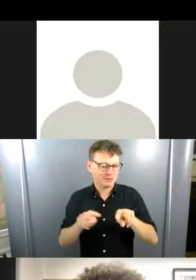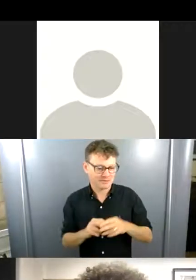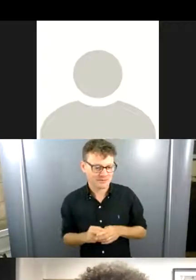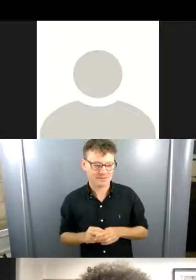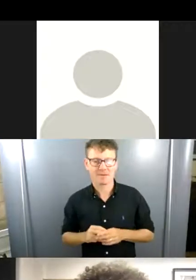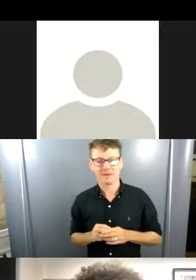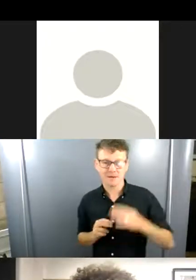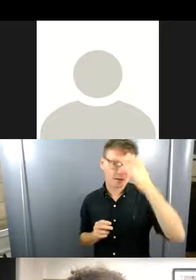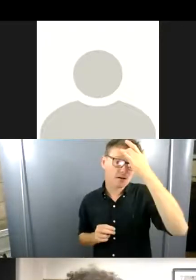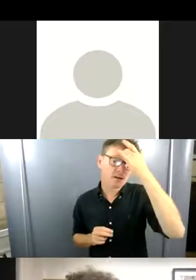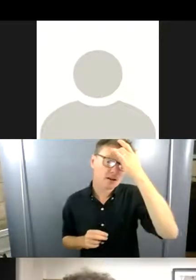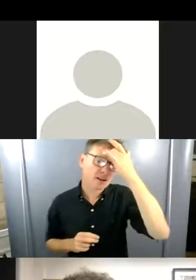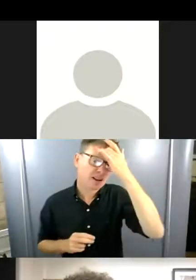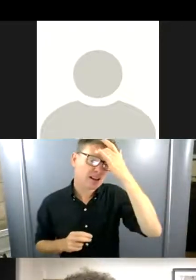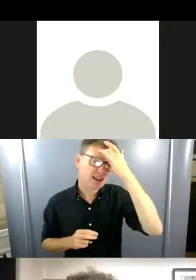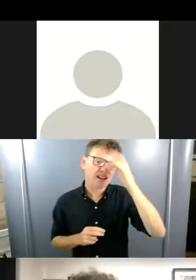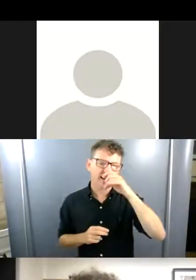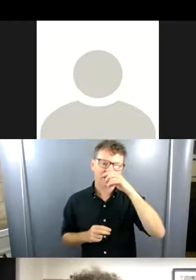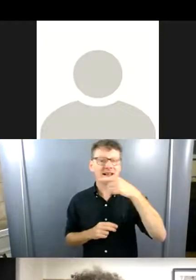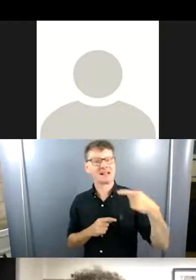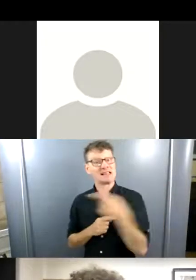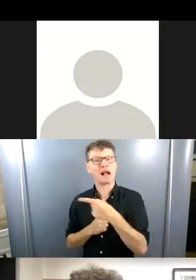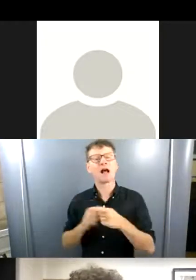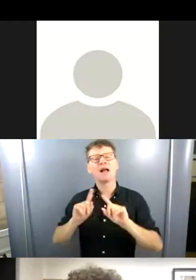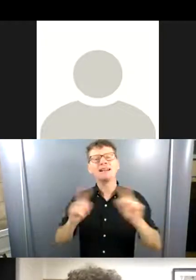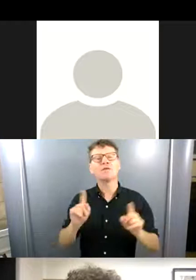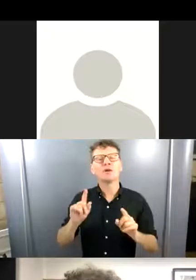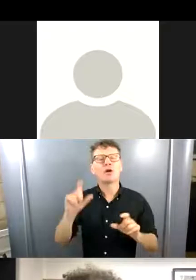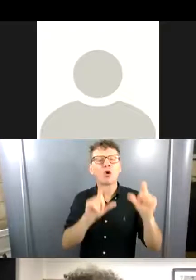in this recording I’ve used colored subtitles to indicate the languages so I hope you can follow